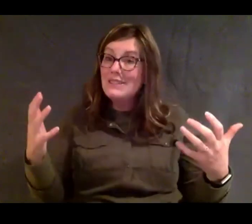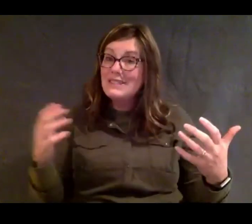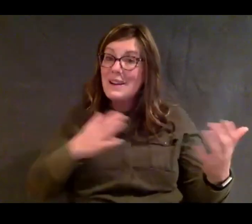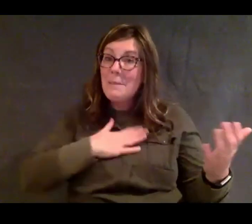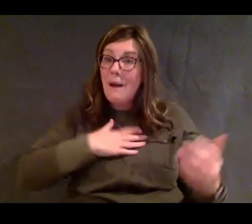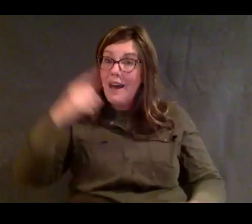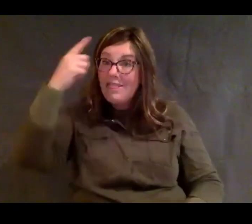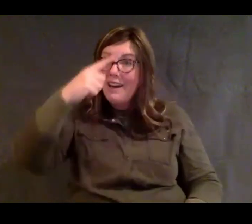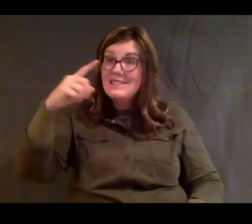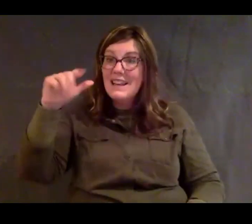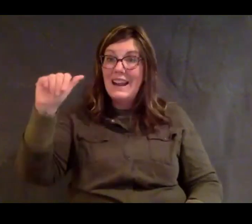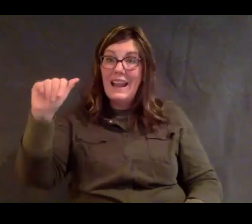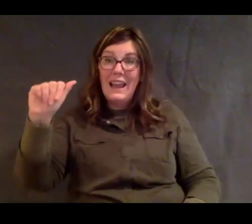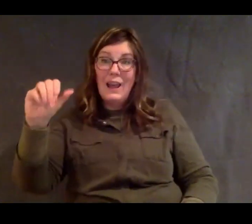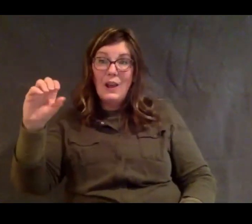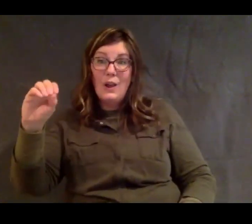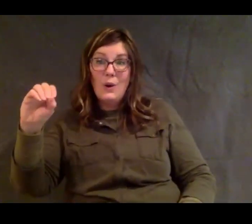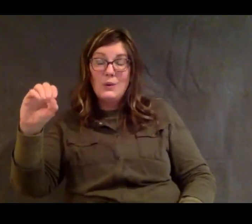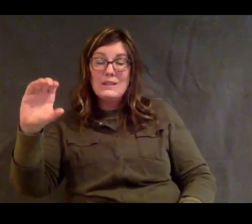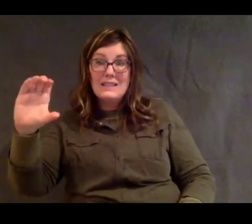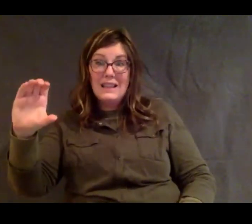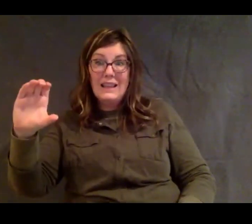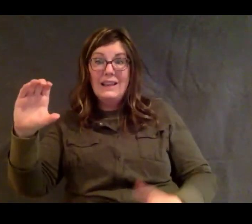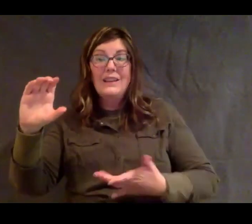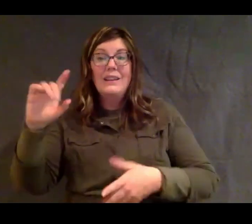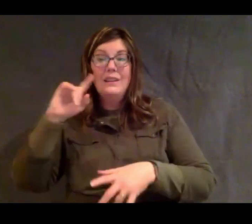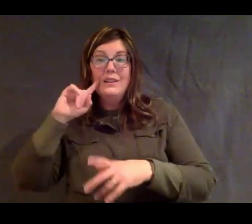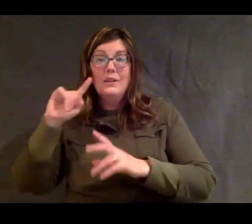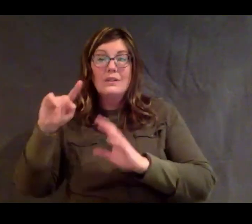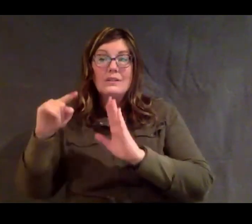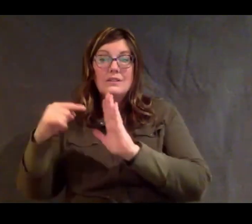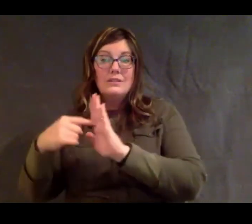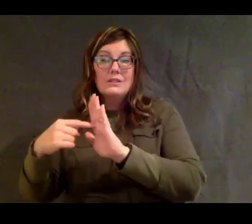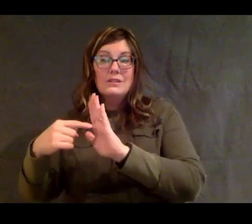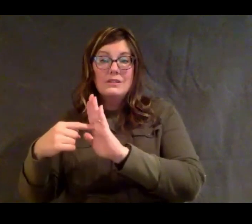check out my instagram you'll see me with her um i believe that it takes all kinds to make